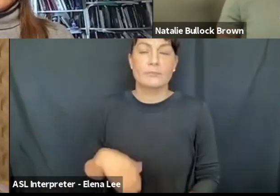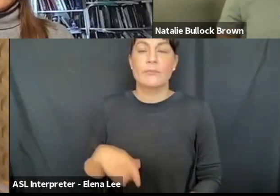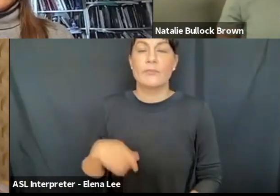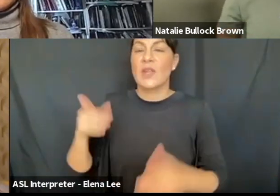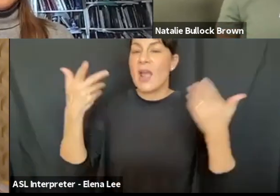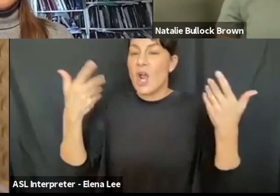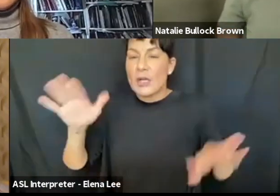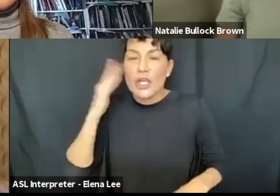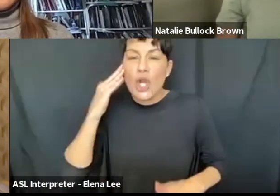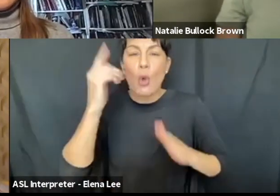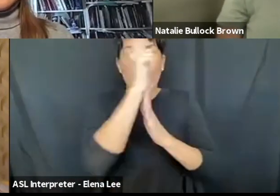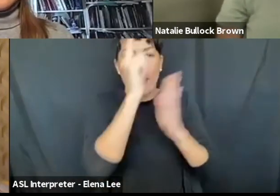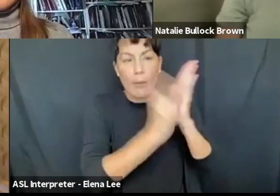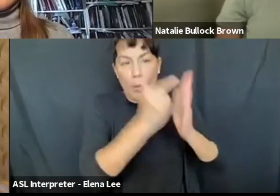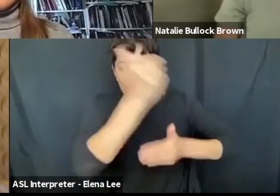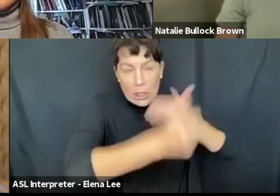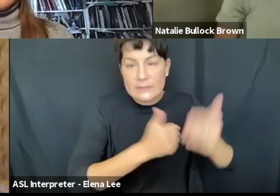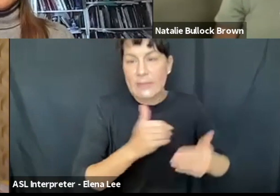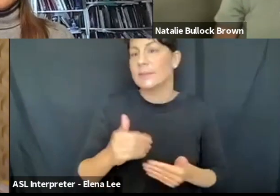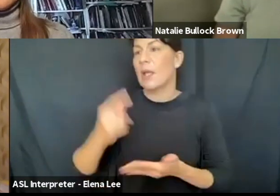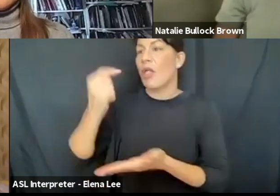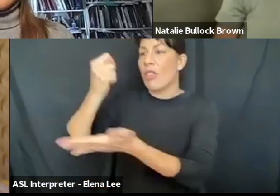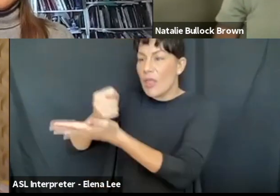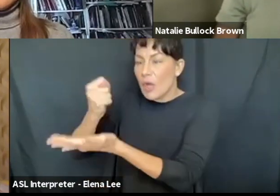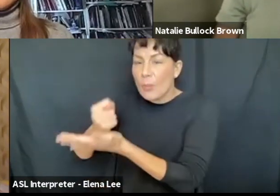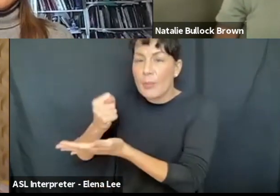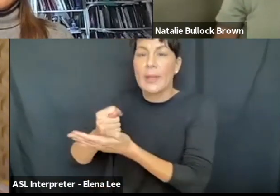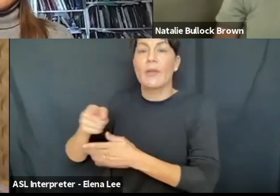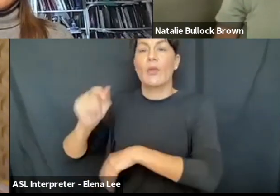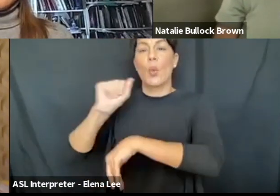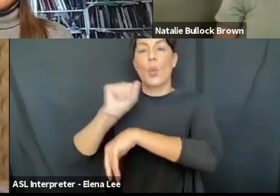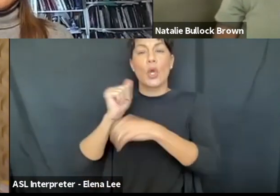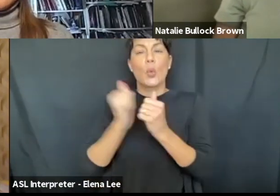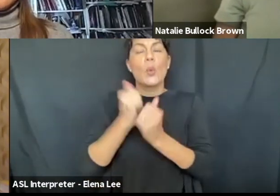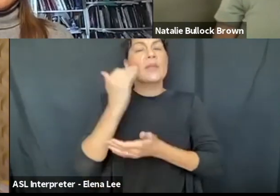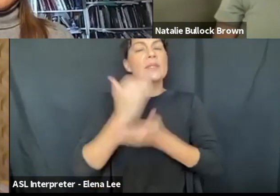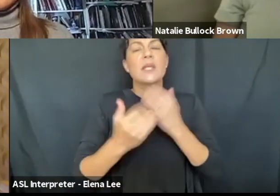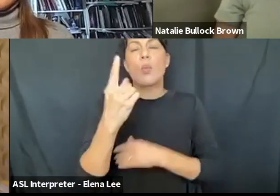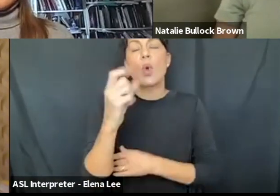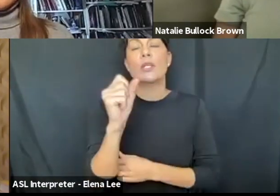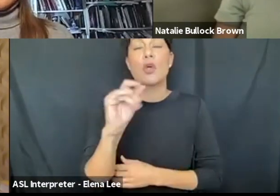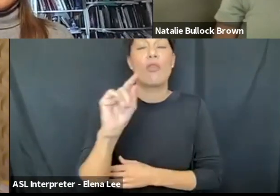They've been through therapy, they've been working with someone so that the first time they're telling their story